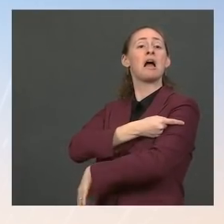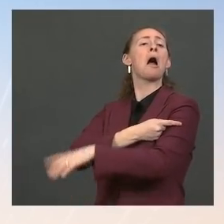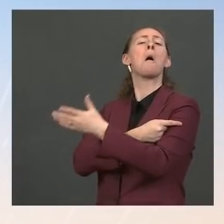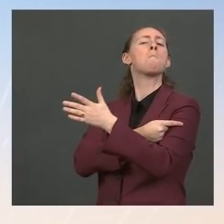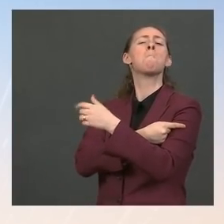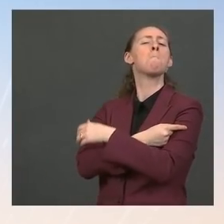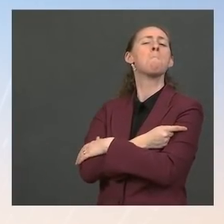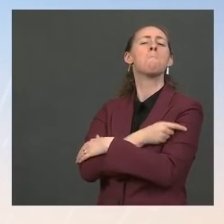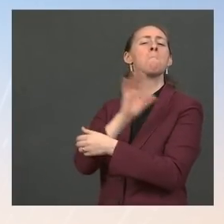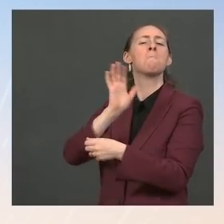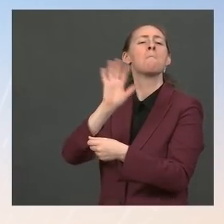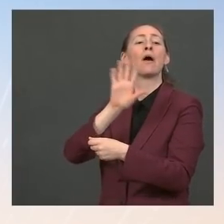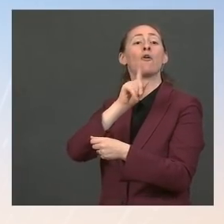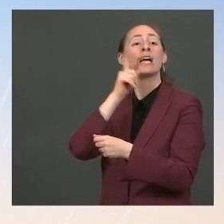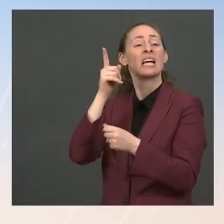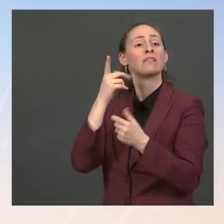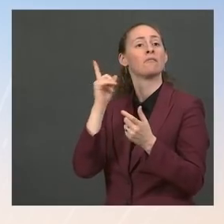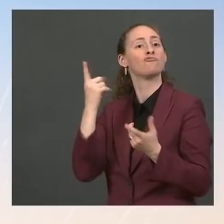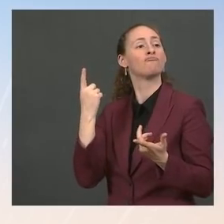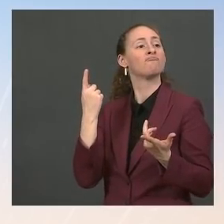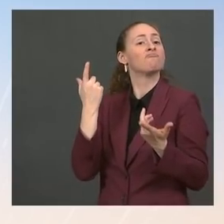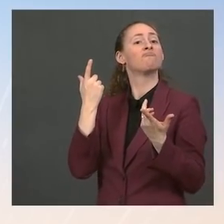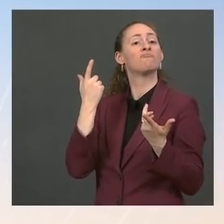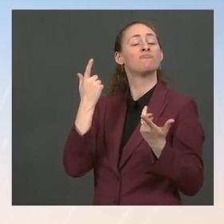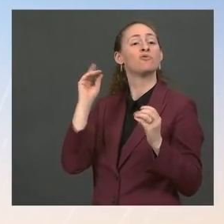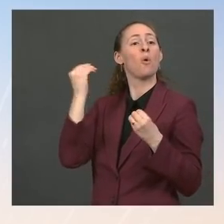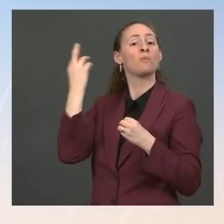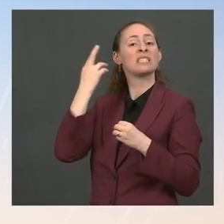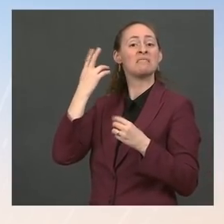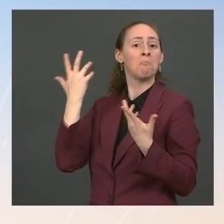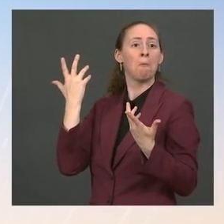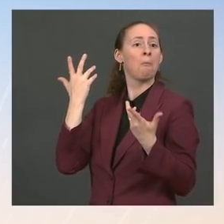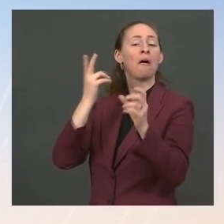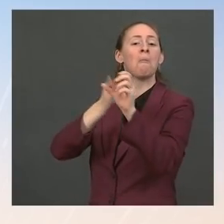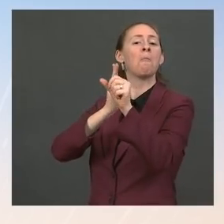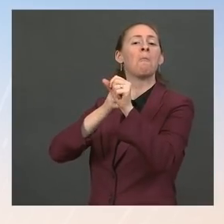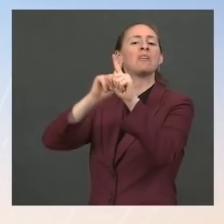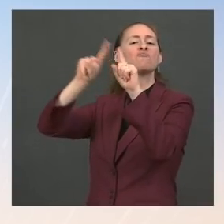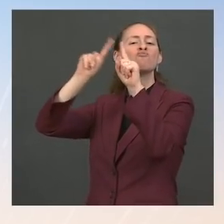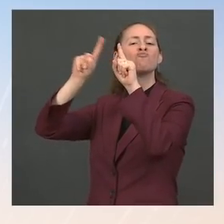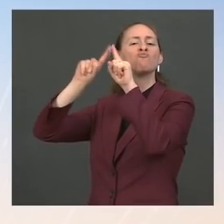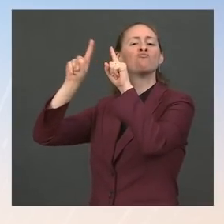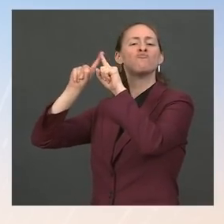The Press: -- quit their jobs after 4.3 million in August. So how are those figures accounted for